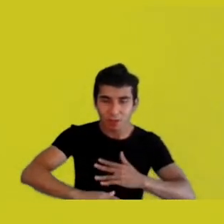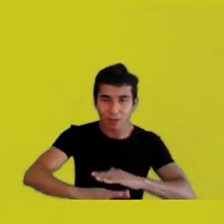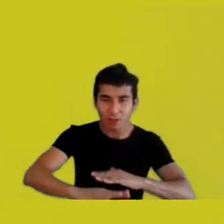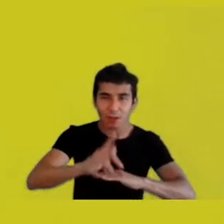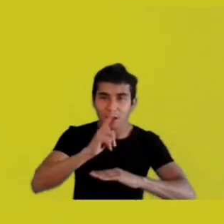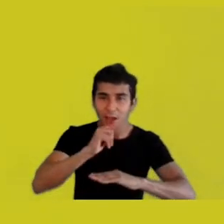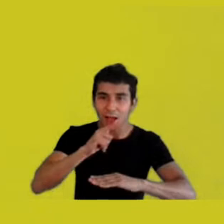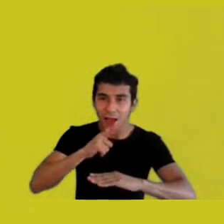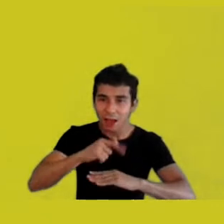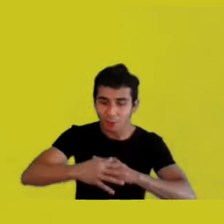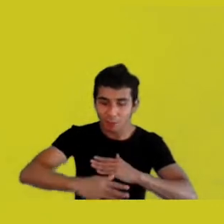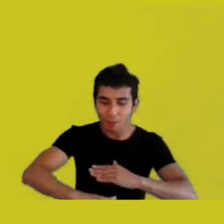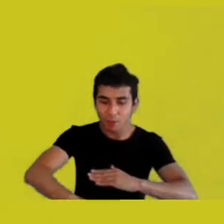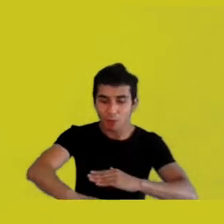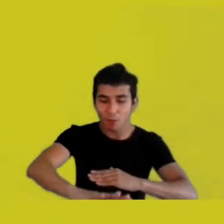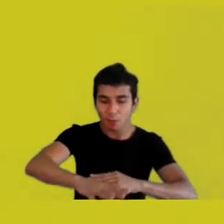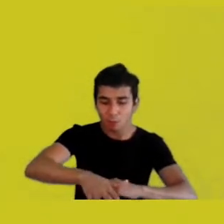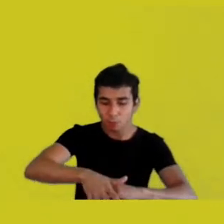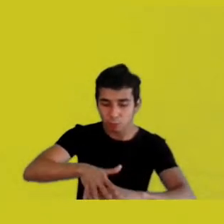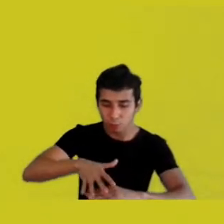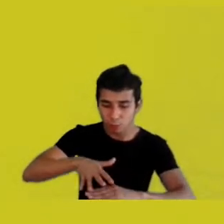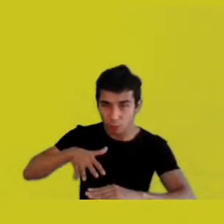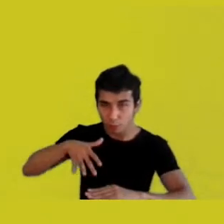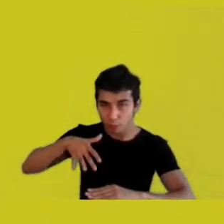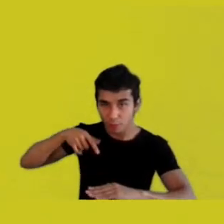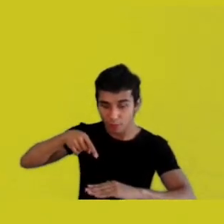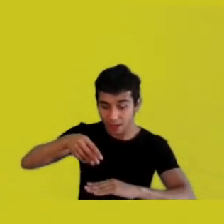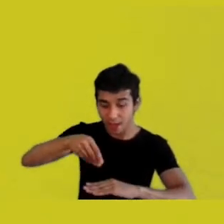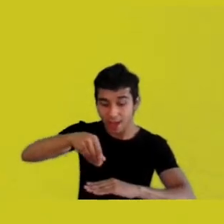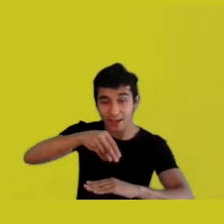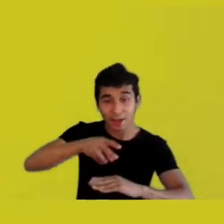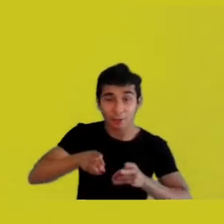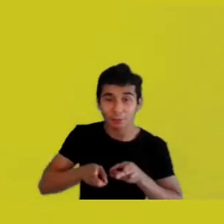and to what extent one manifestation translates the other,